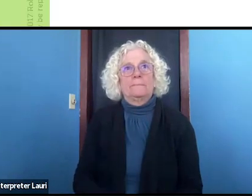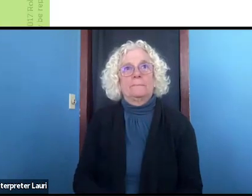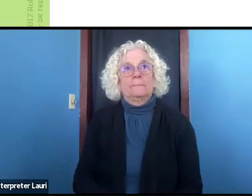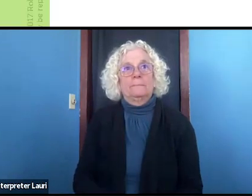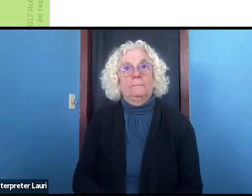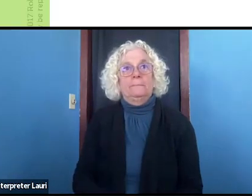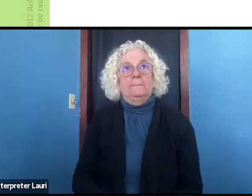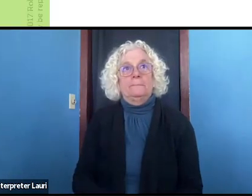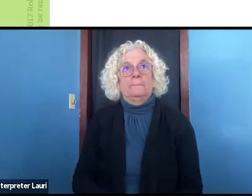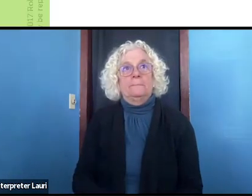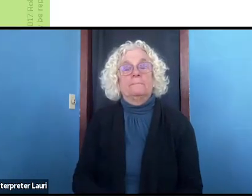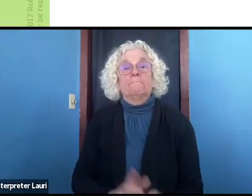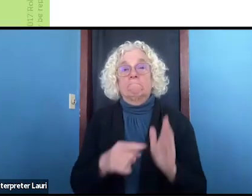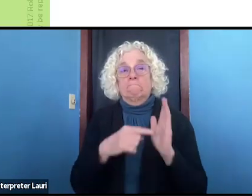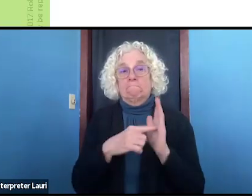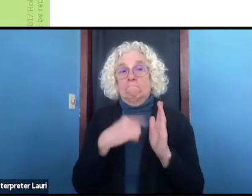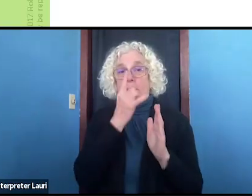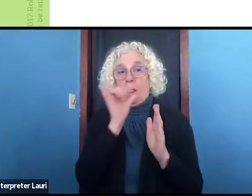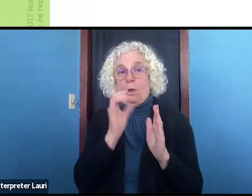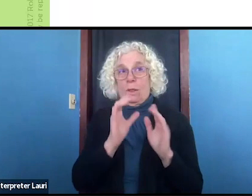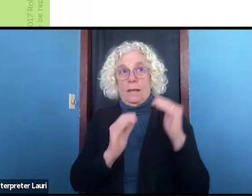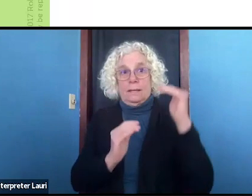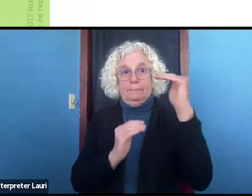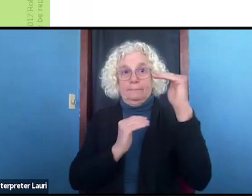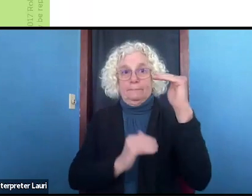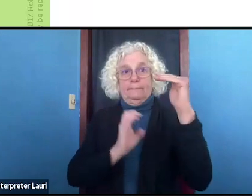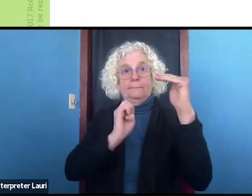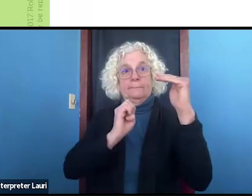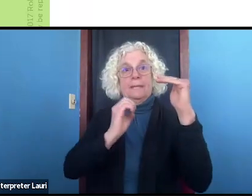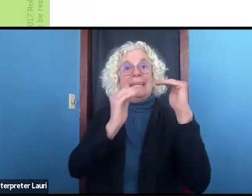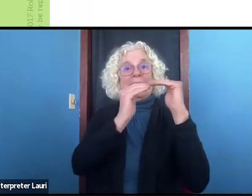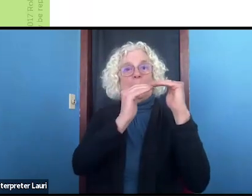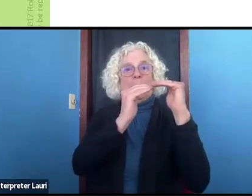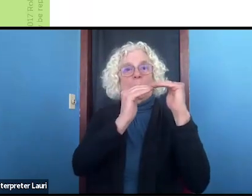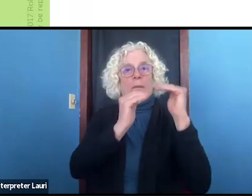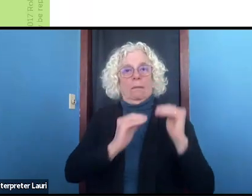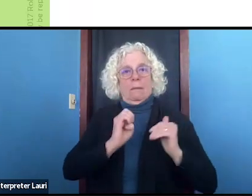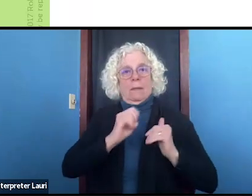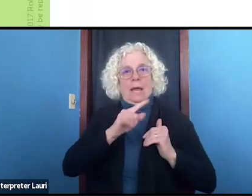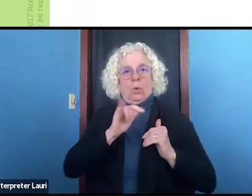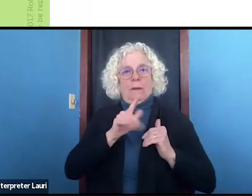Here is an example of equality versus equity bias with goals.